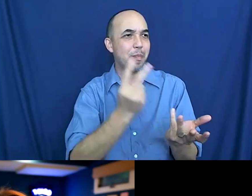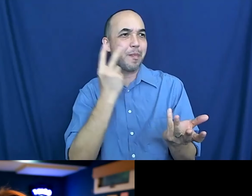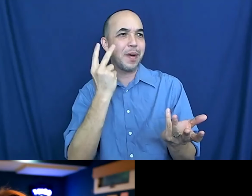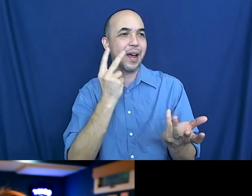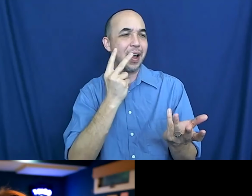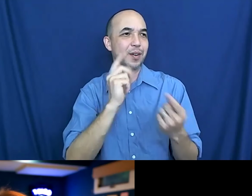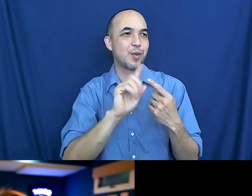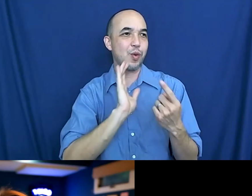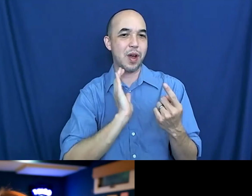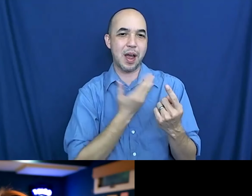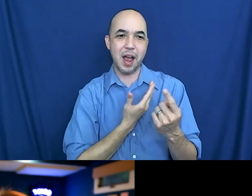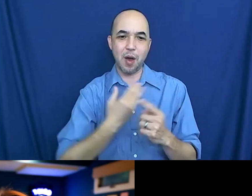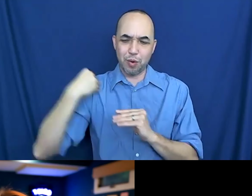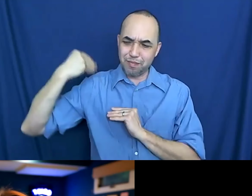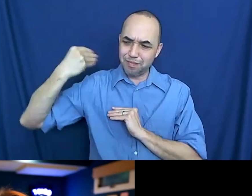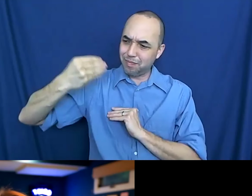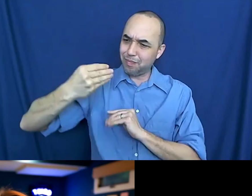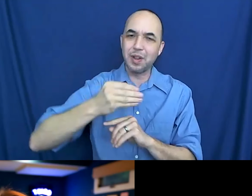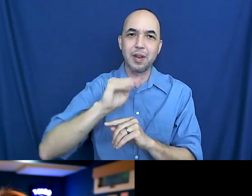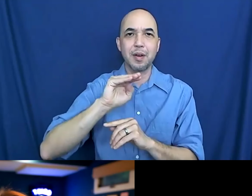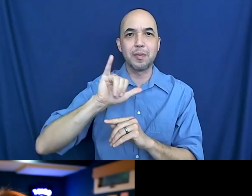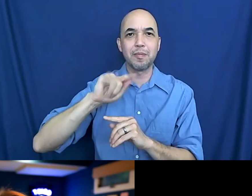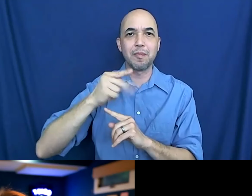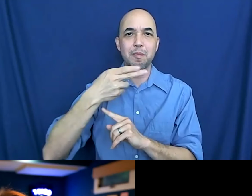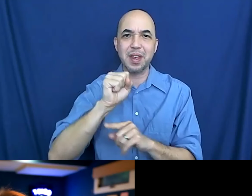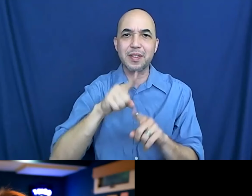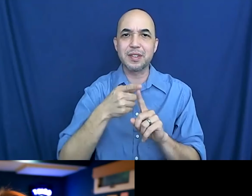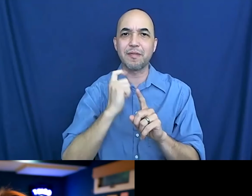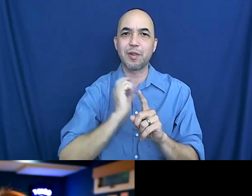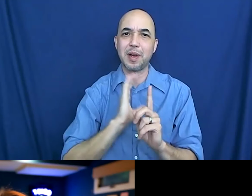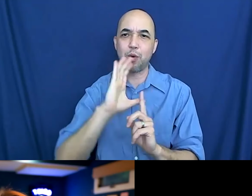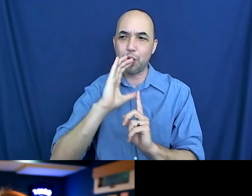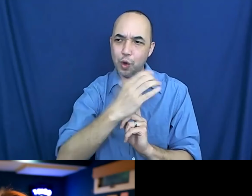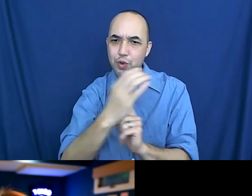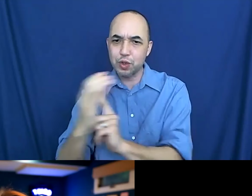MYTHOLOGIES COME FROM AND GET TO EXERCISE AND AT THE SAME